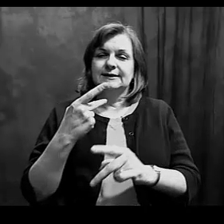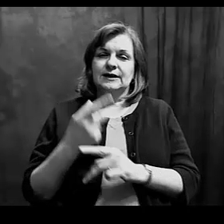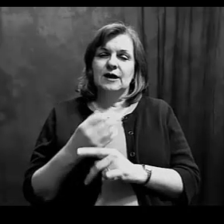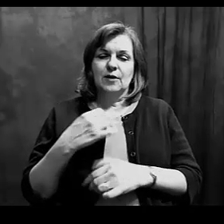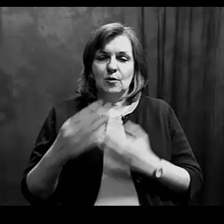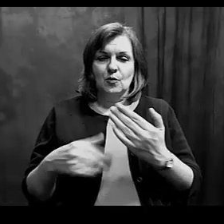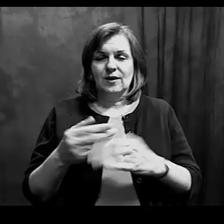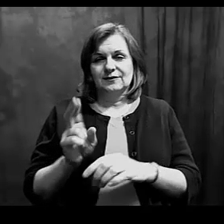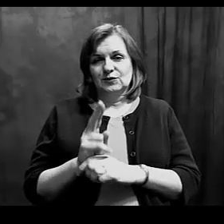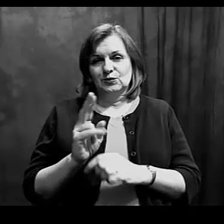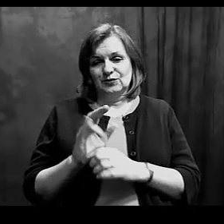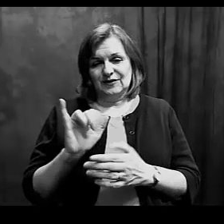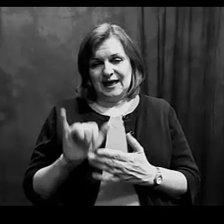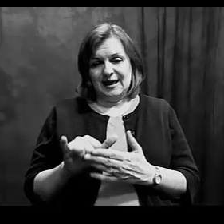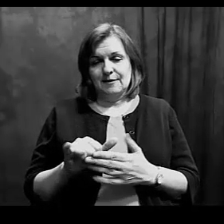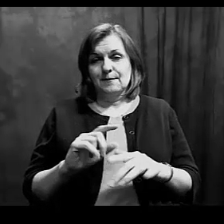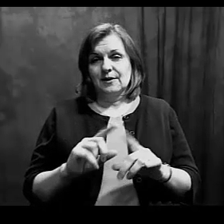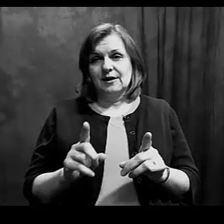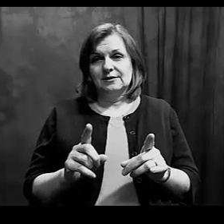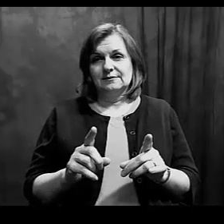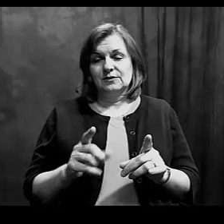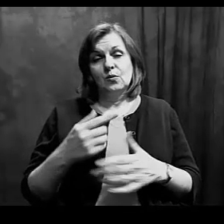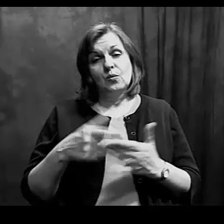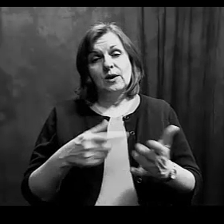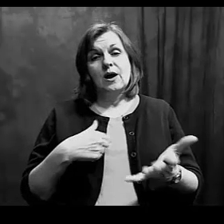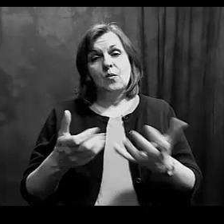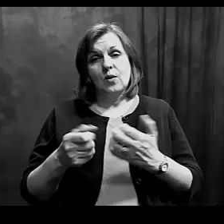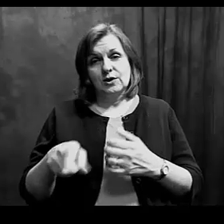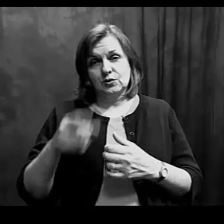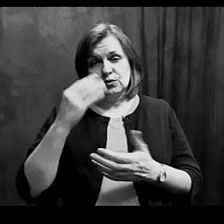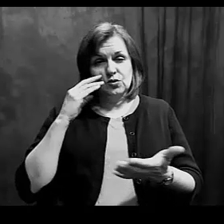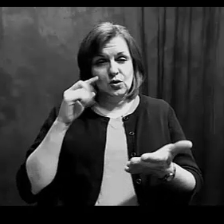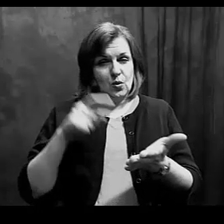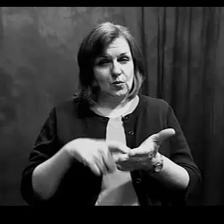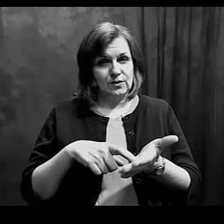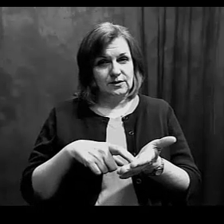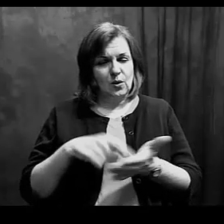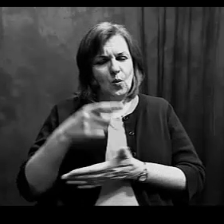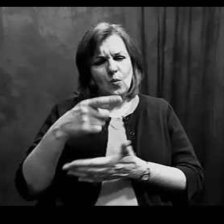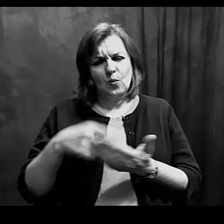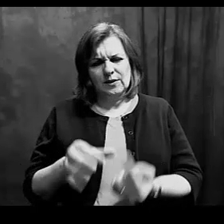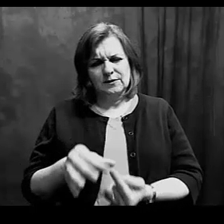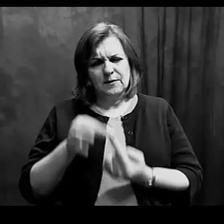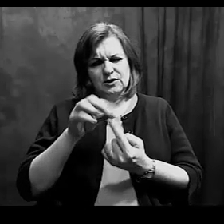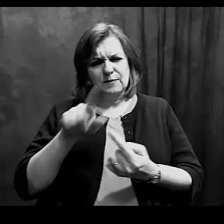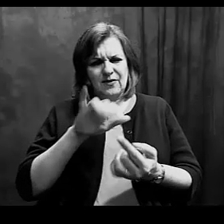all of these sorts of biochemical processes but what I'm really interested in is